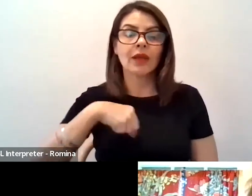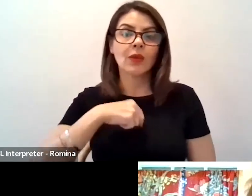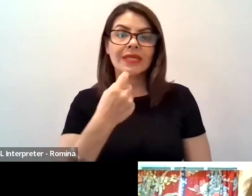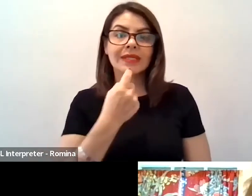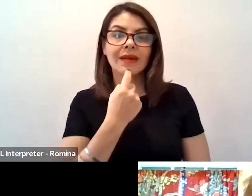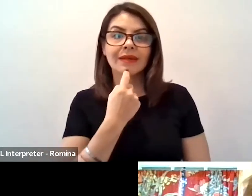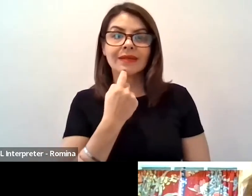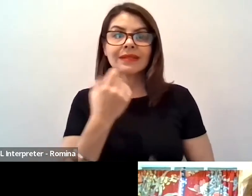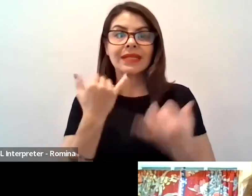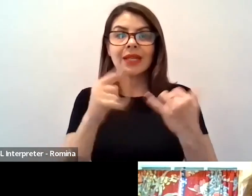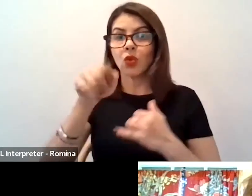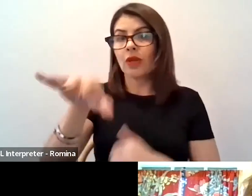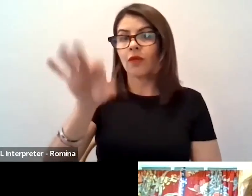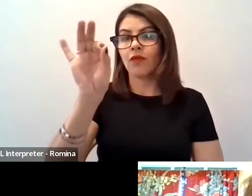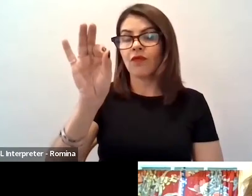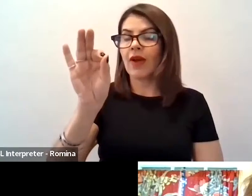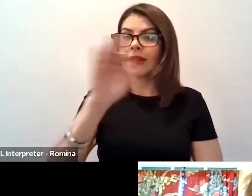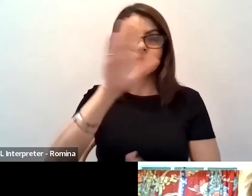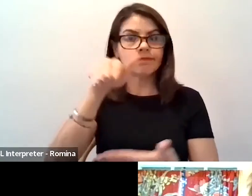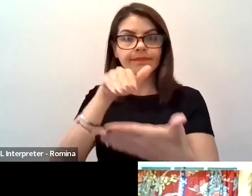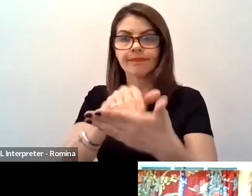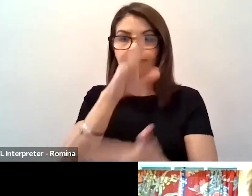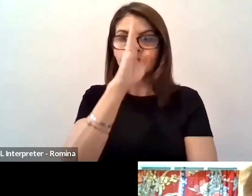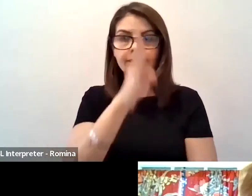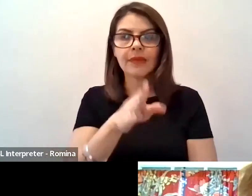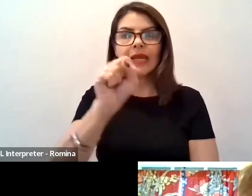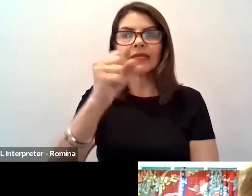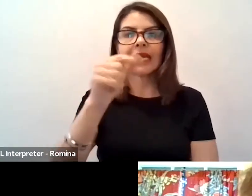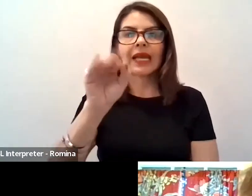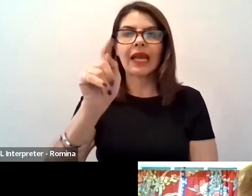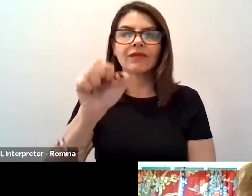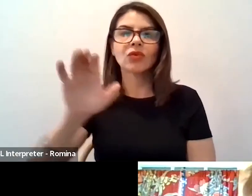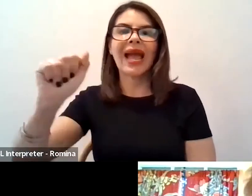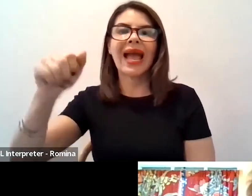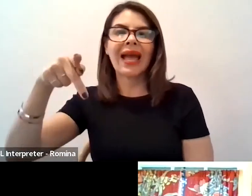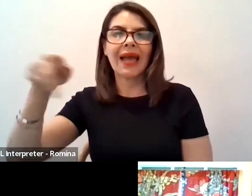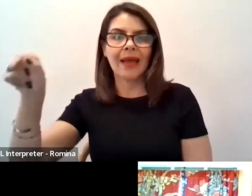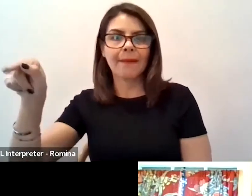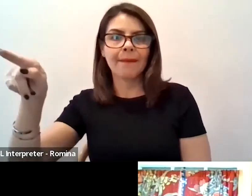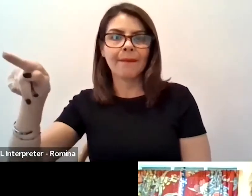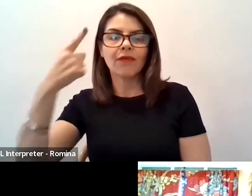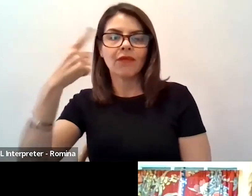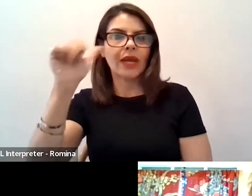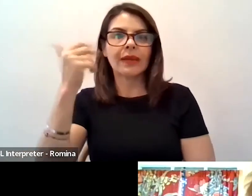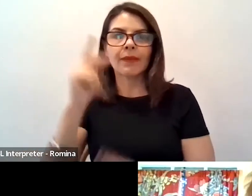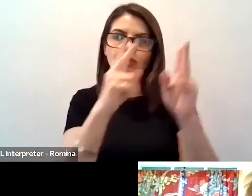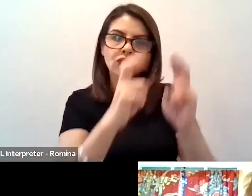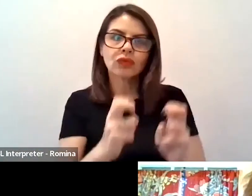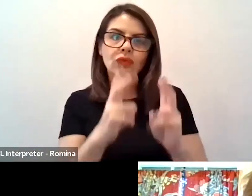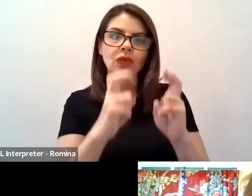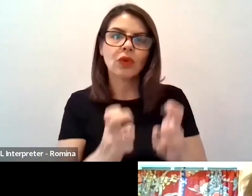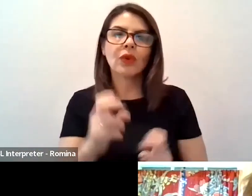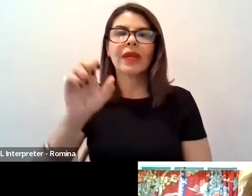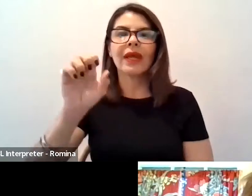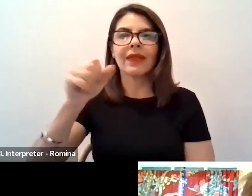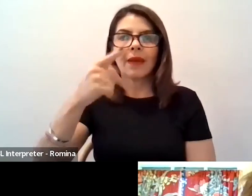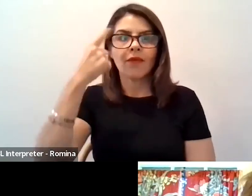you can find it front and center in the SAG AFTRA app for anyone who's downloaded the SAG AFTRA app to your mobile smartphone